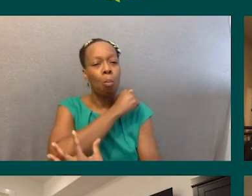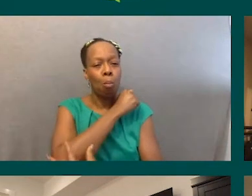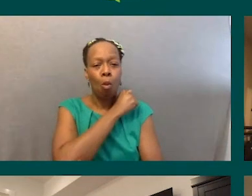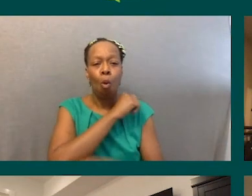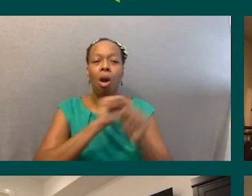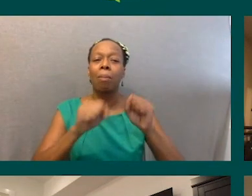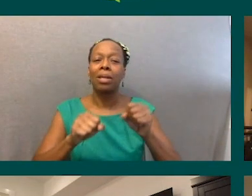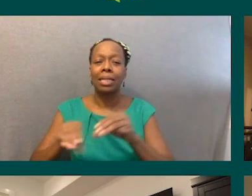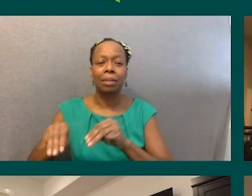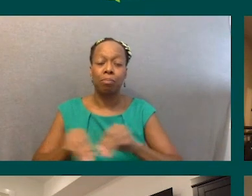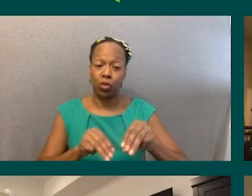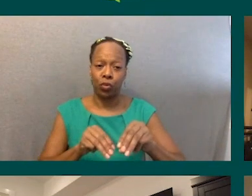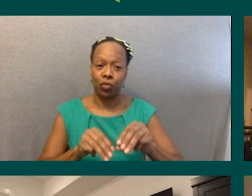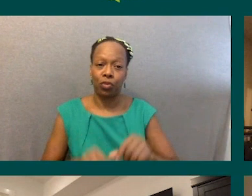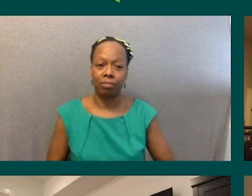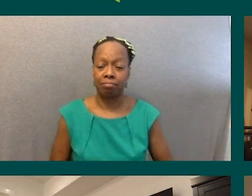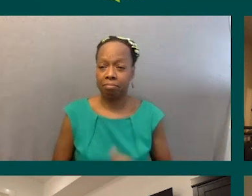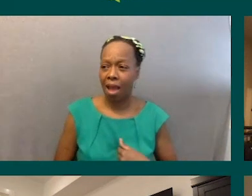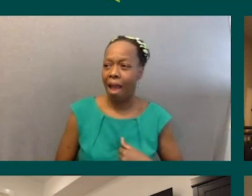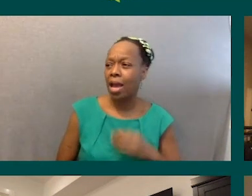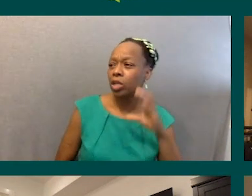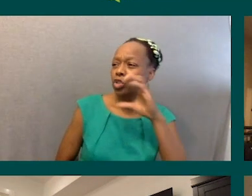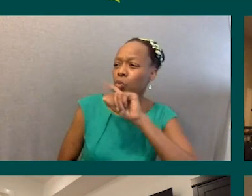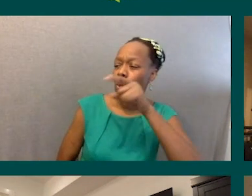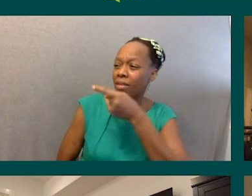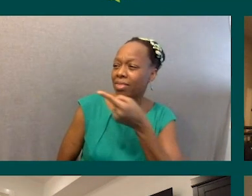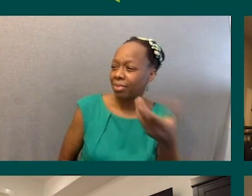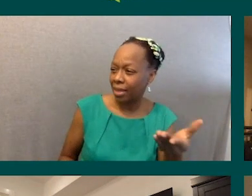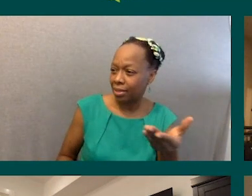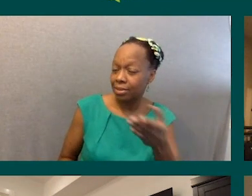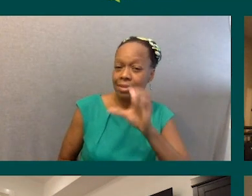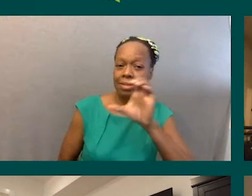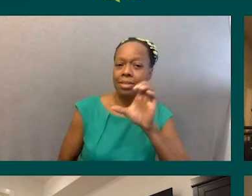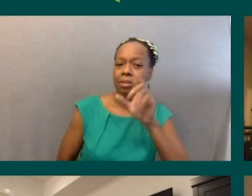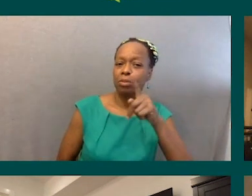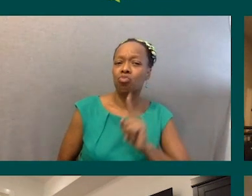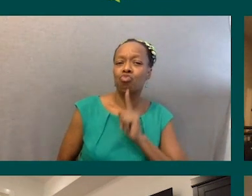And I suppose that's one of these things, cerebral palsy really is an umbrella term.